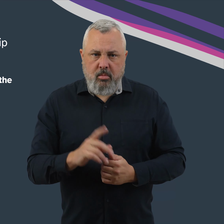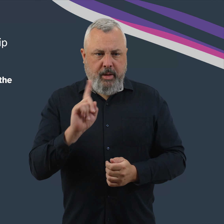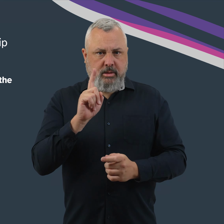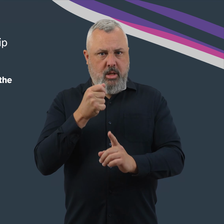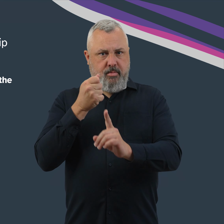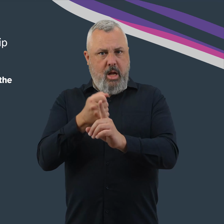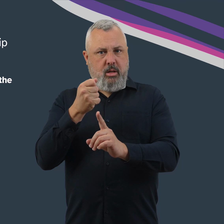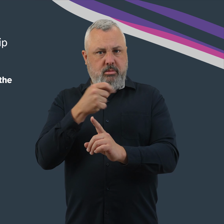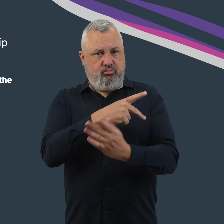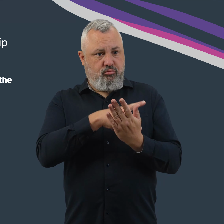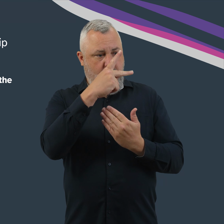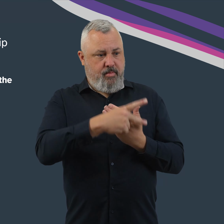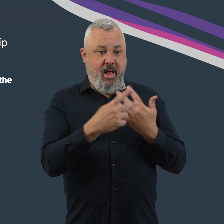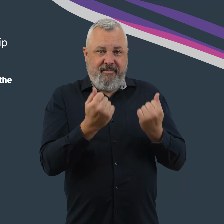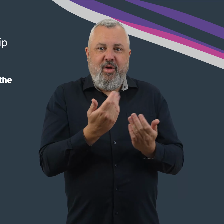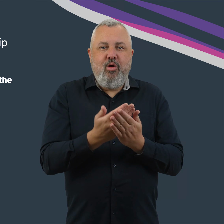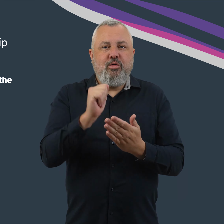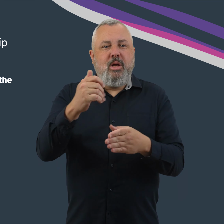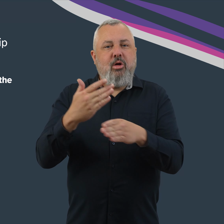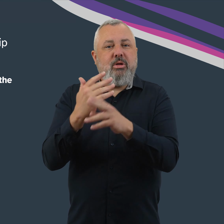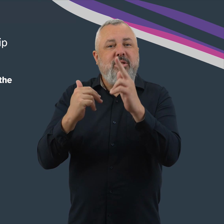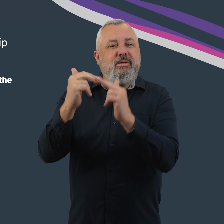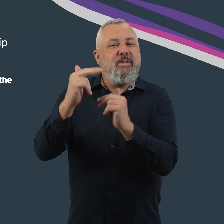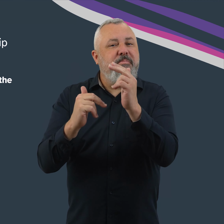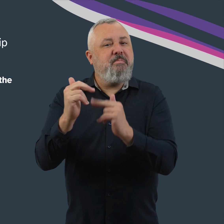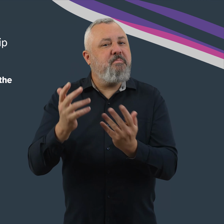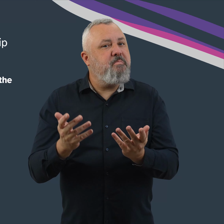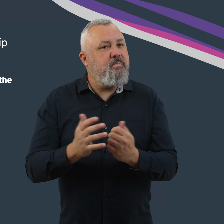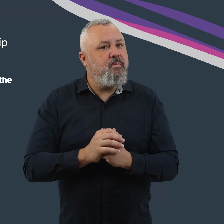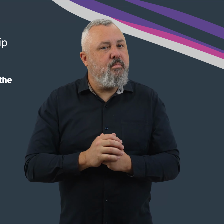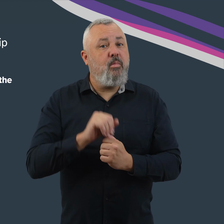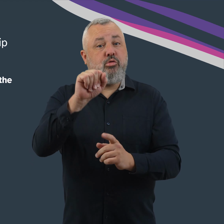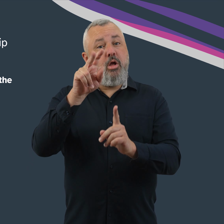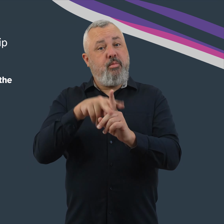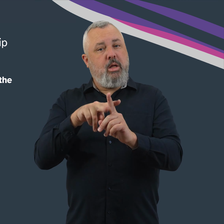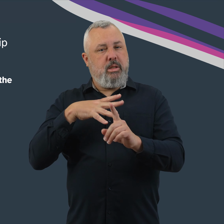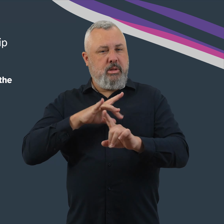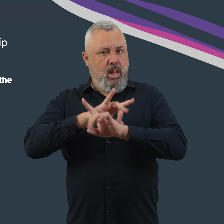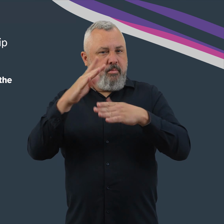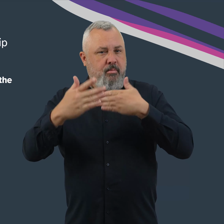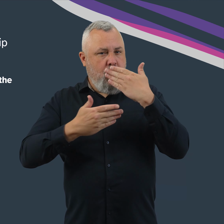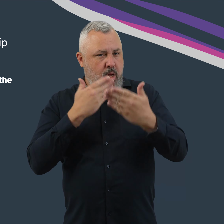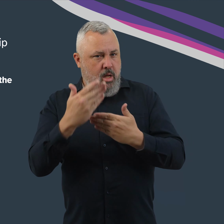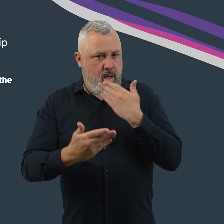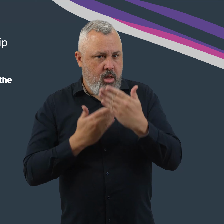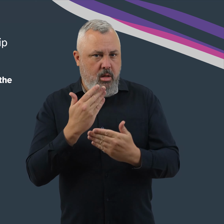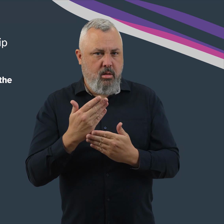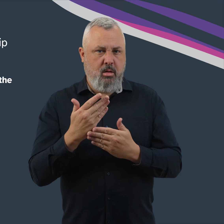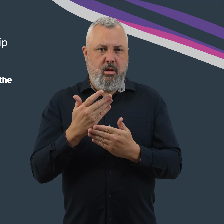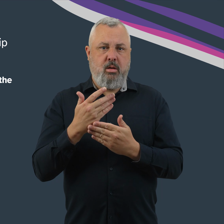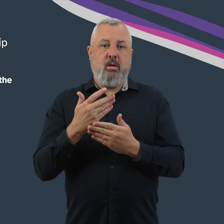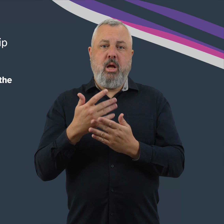What impact would it have on your career development? Outline in your application: